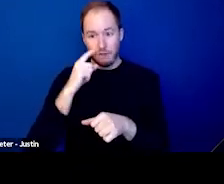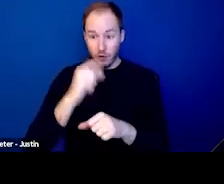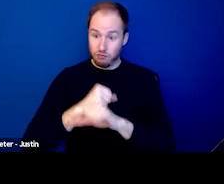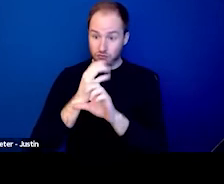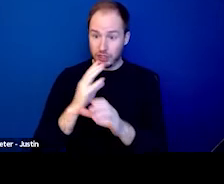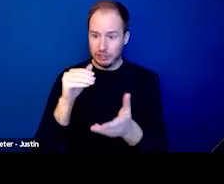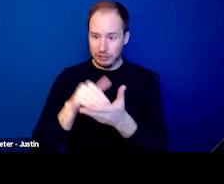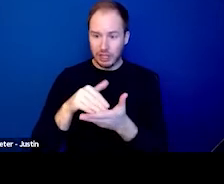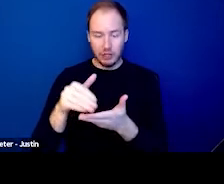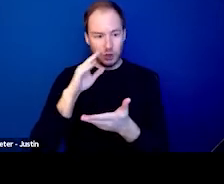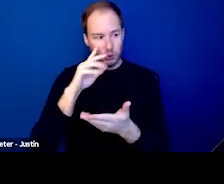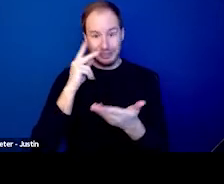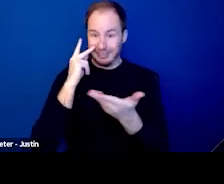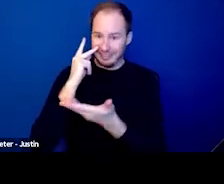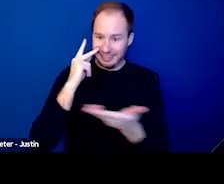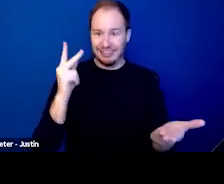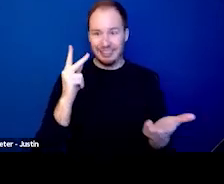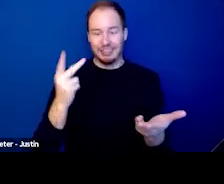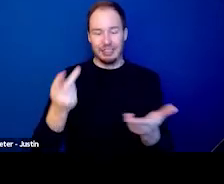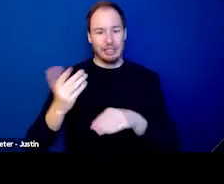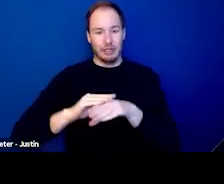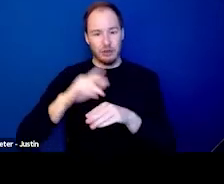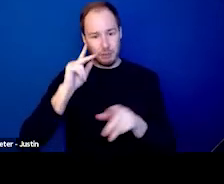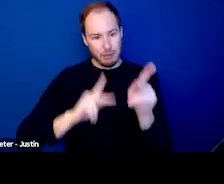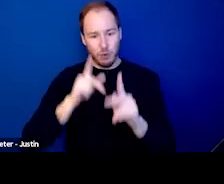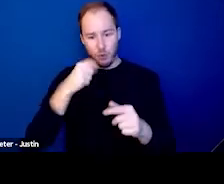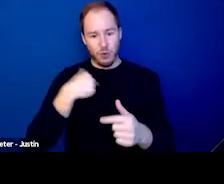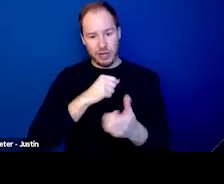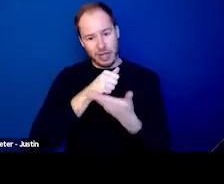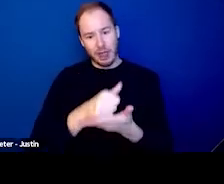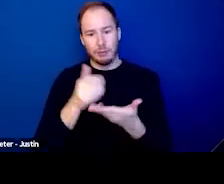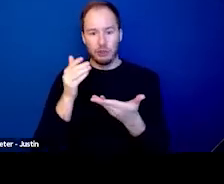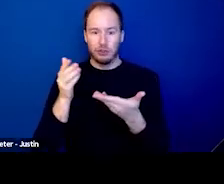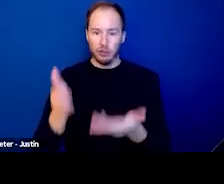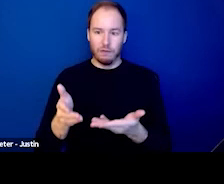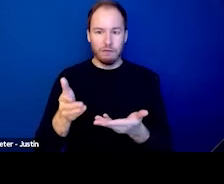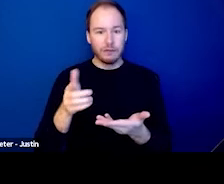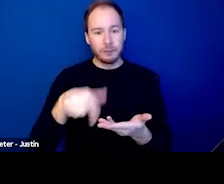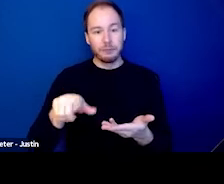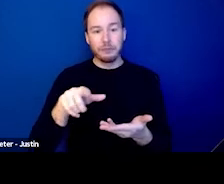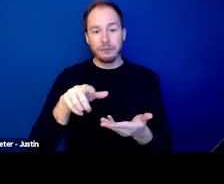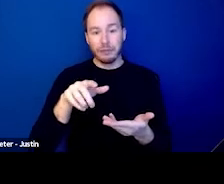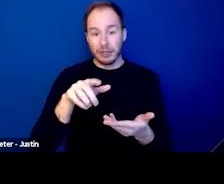you're going to see an increase in the number of the people that we can serve. Those capacity building grants made a huge difference